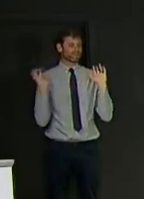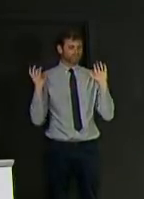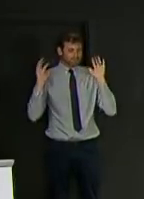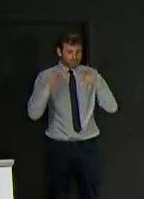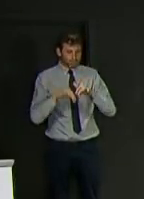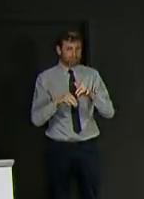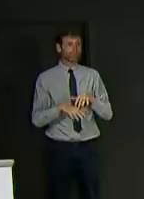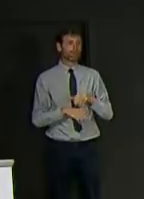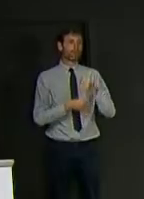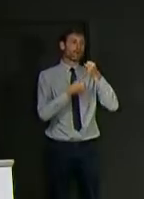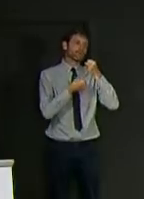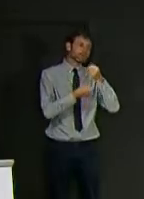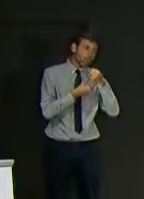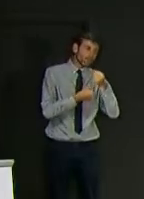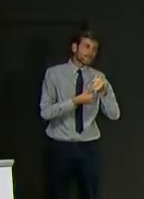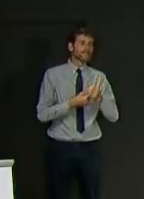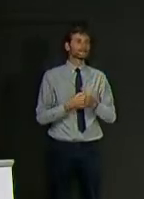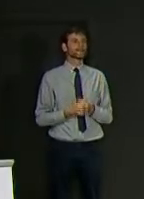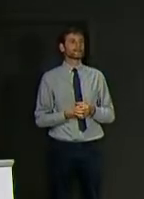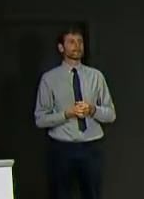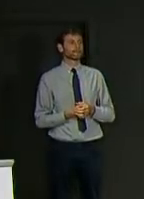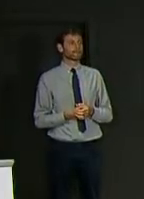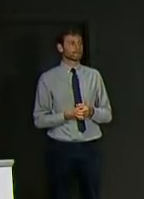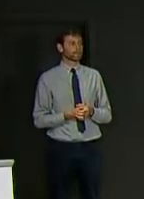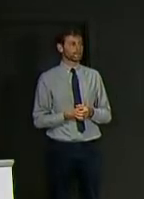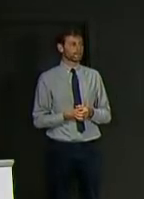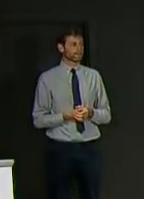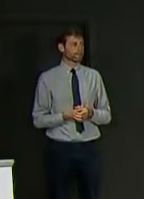and we've seen All Under One Banner talking about holding a series of pro-independence